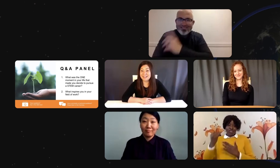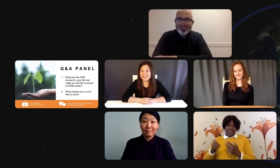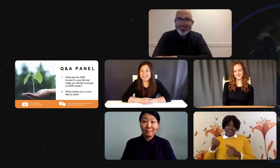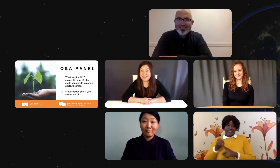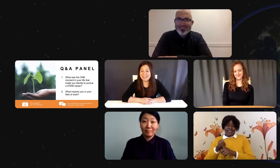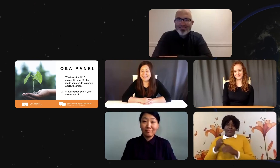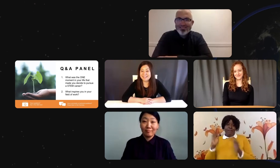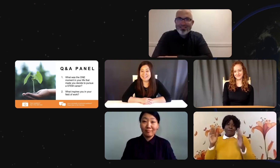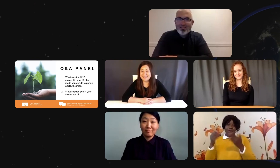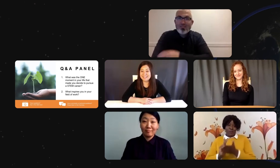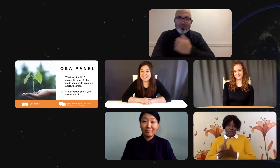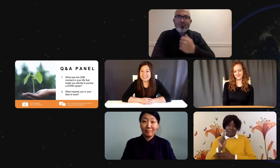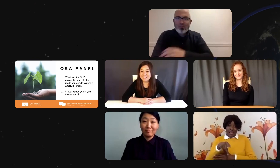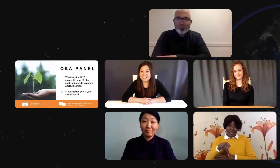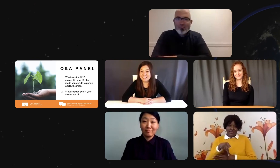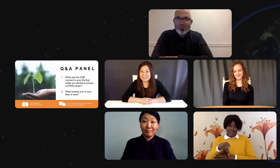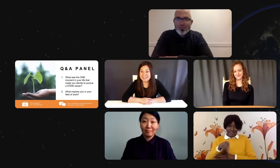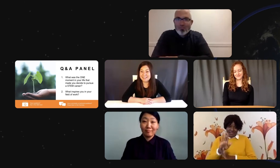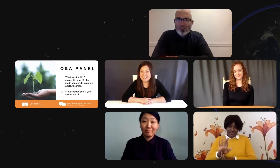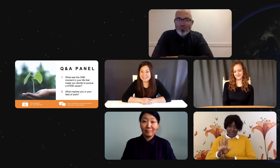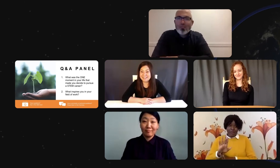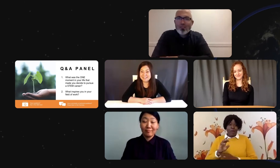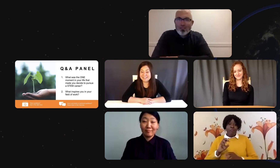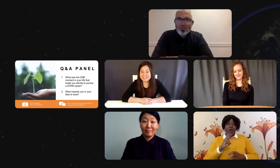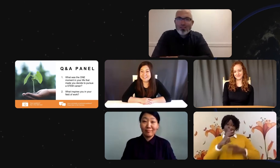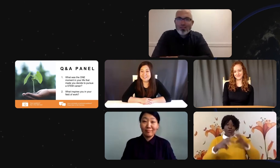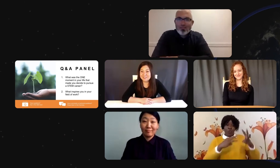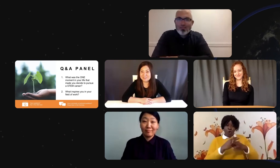My current project is focused on plants.